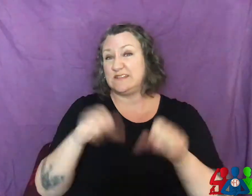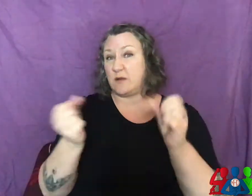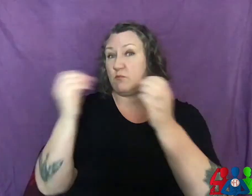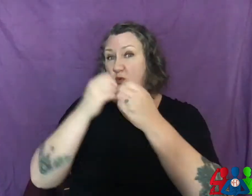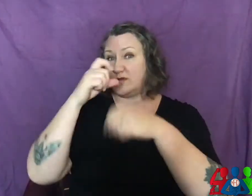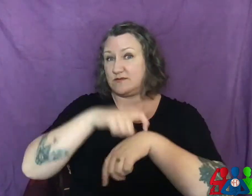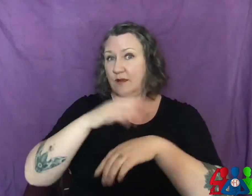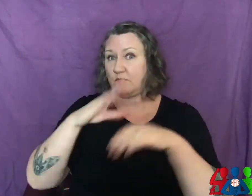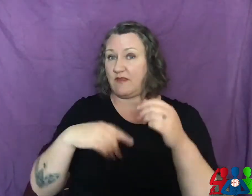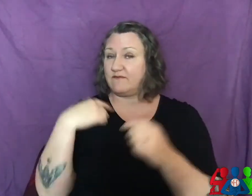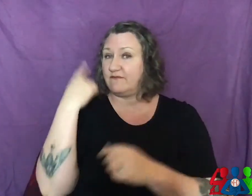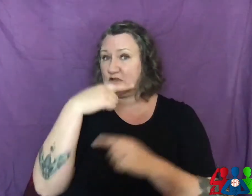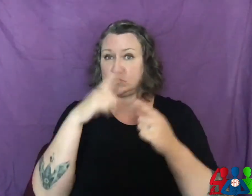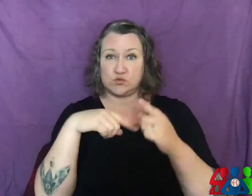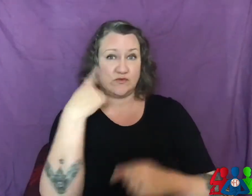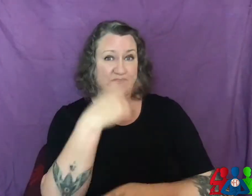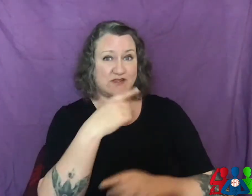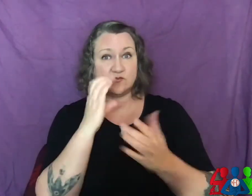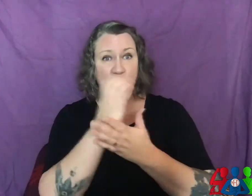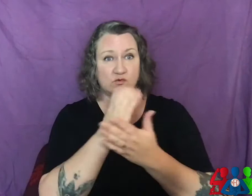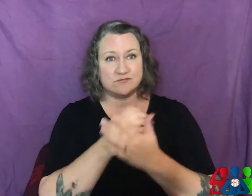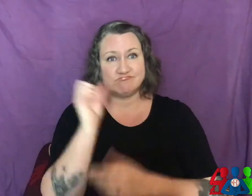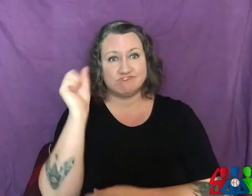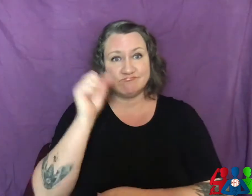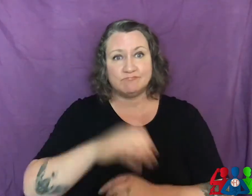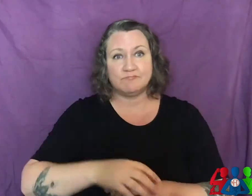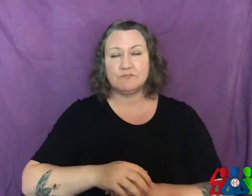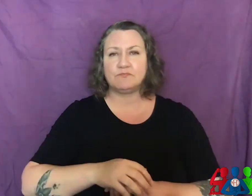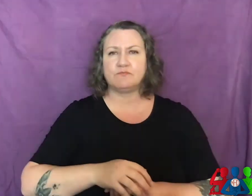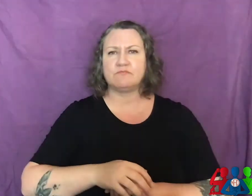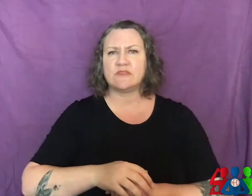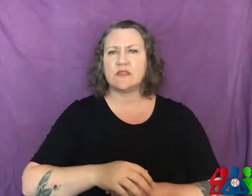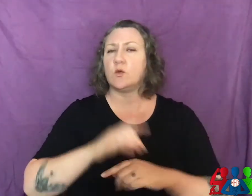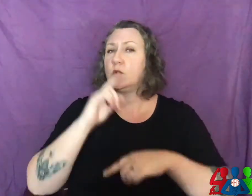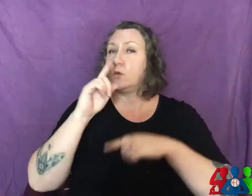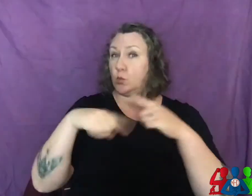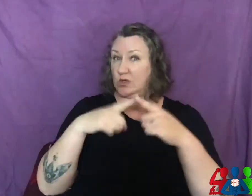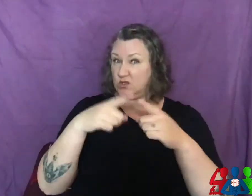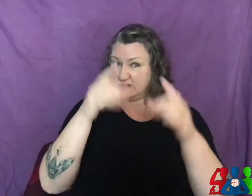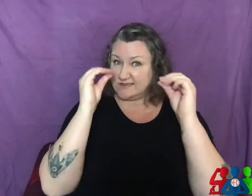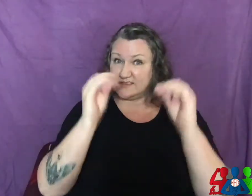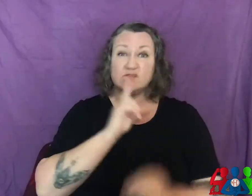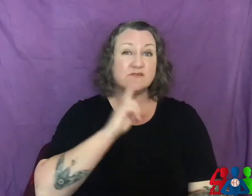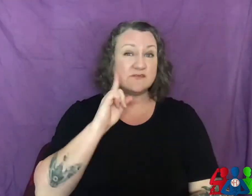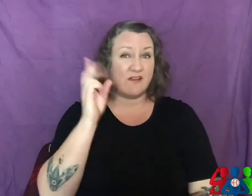know that that process may take some time. Oftentimes that takes more time than preparing content